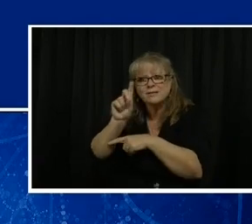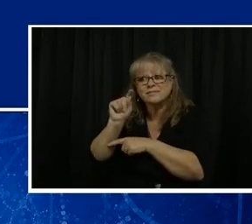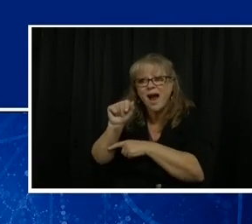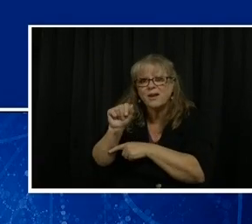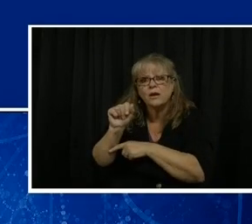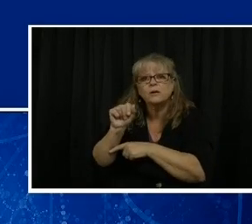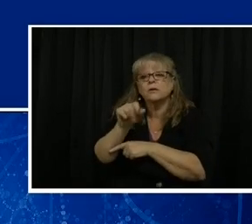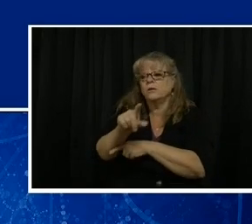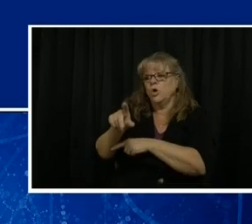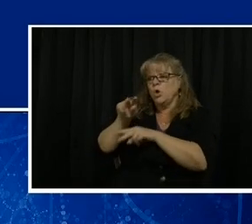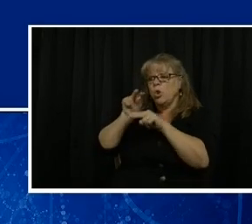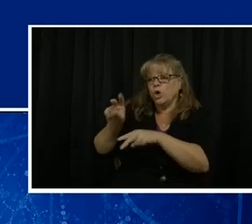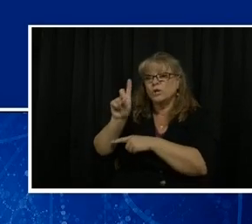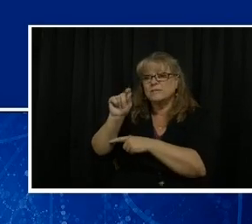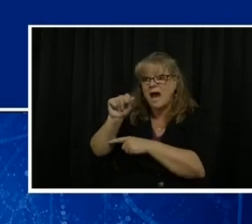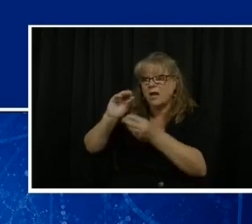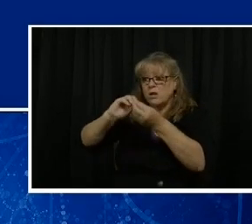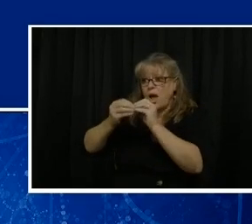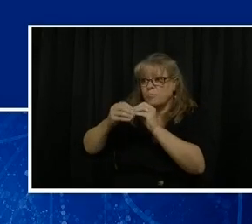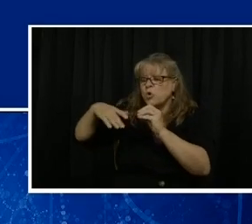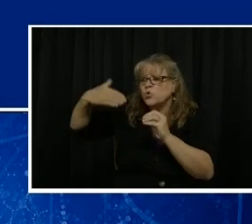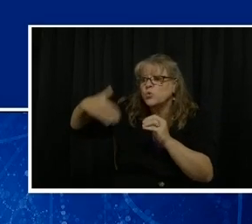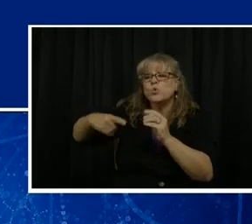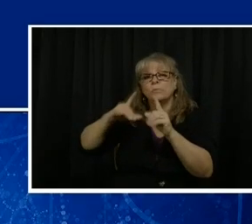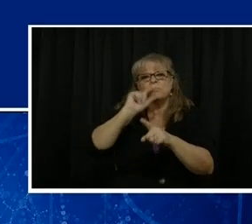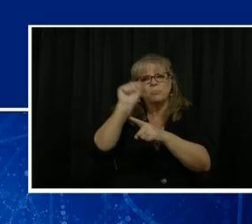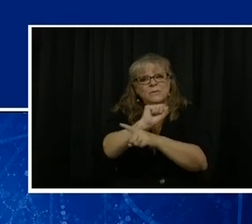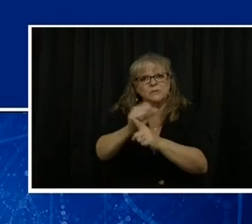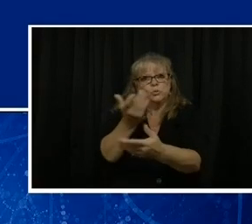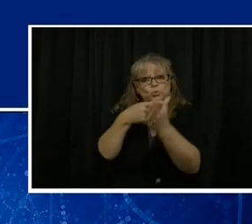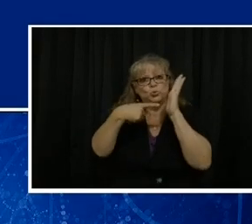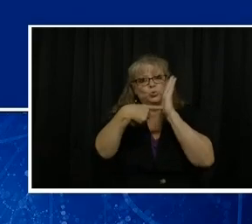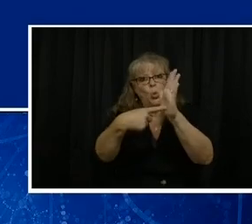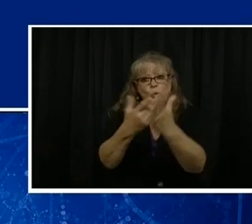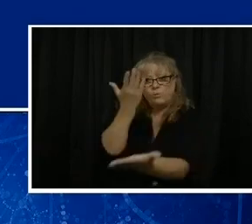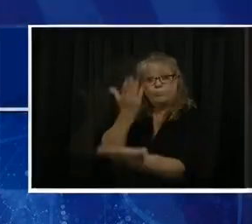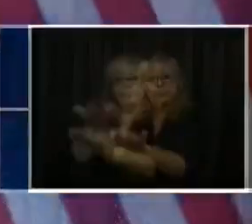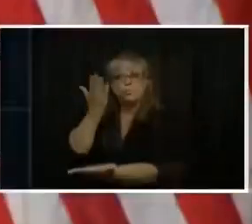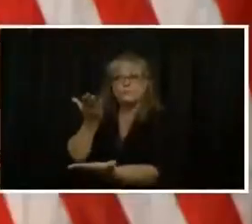BUT, BY COLD, HARD DATA. AS YOU CAN SEE, THE DATA IS